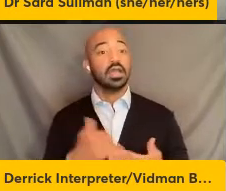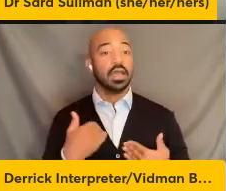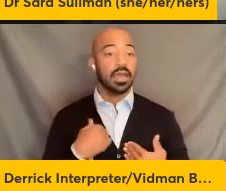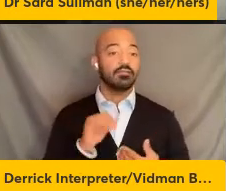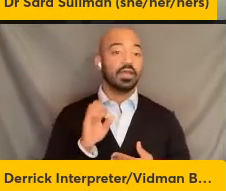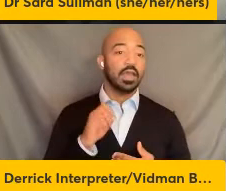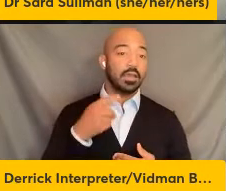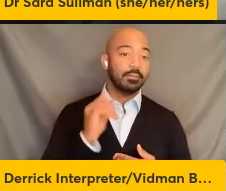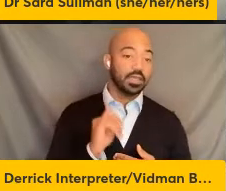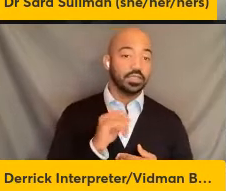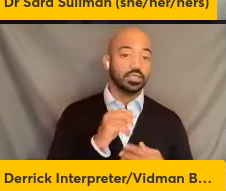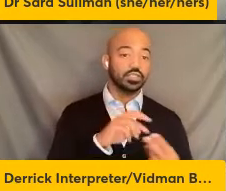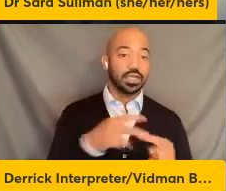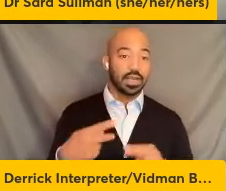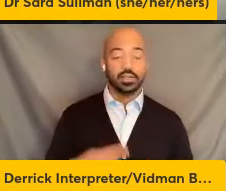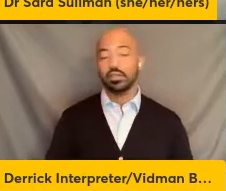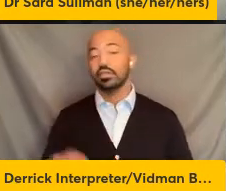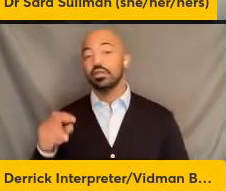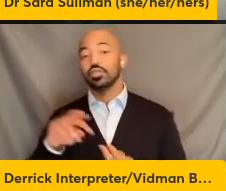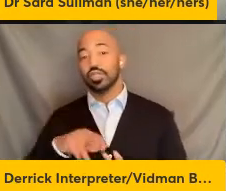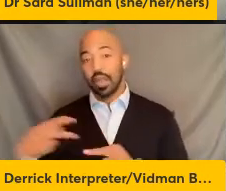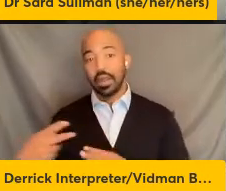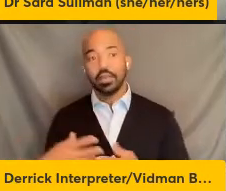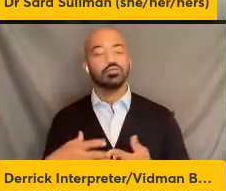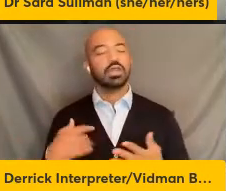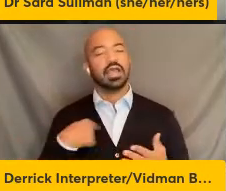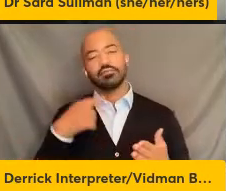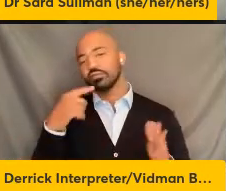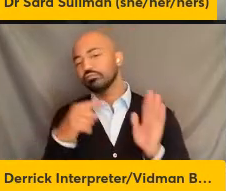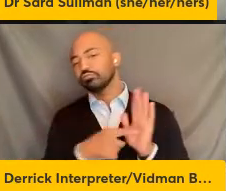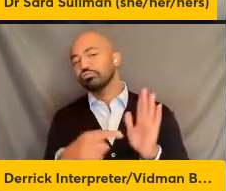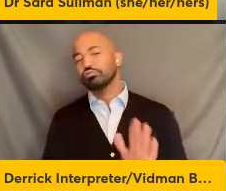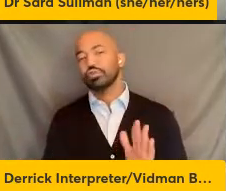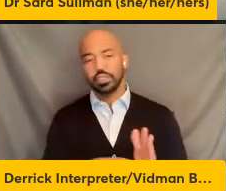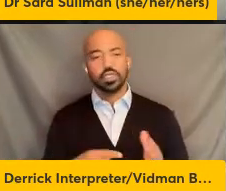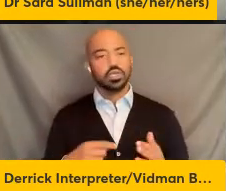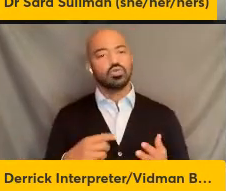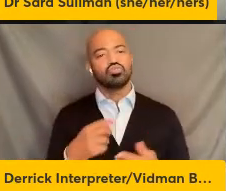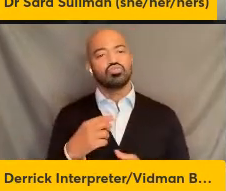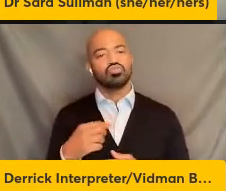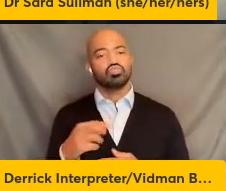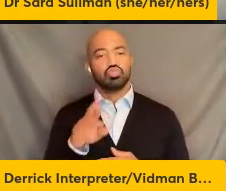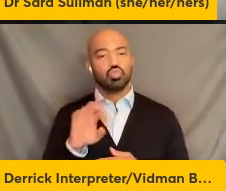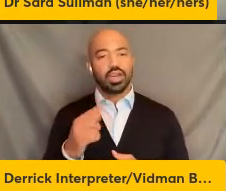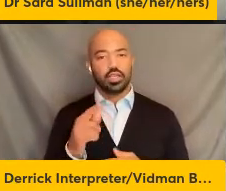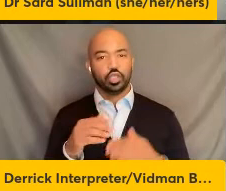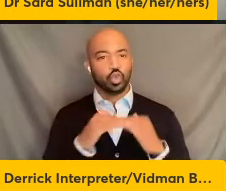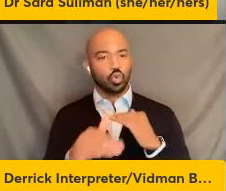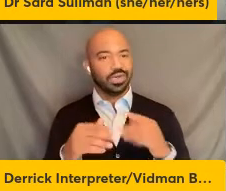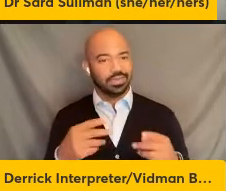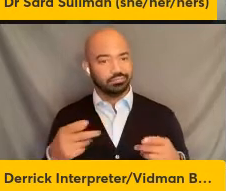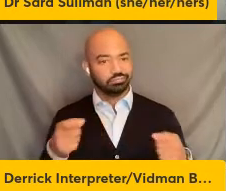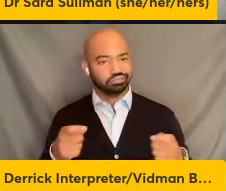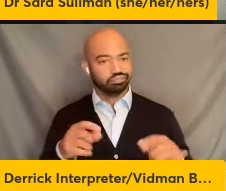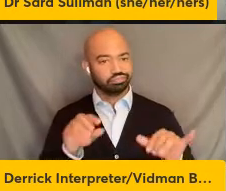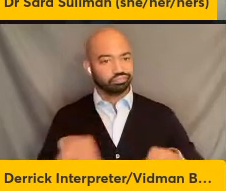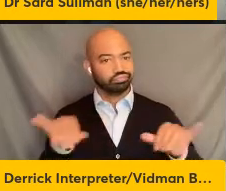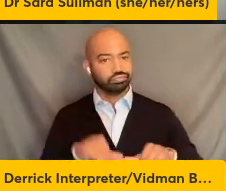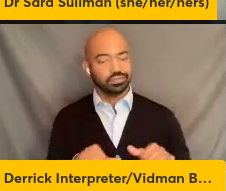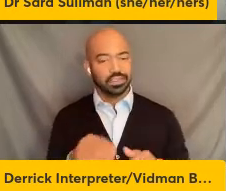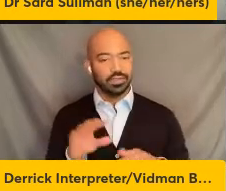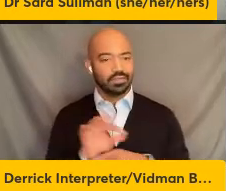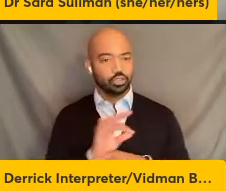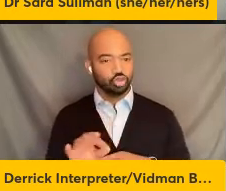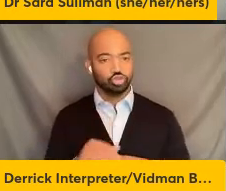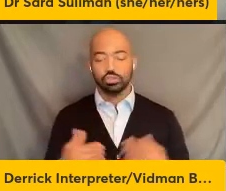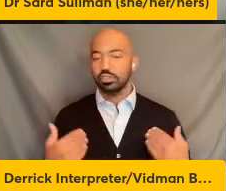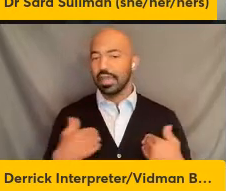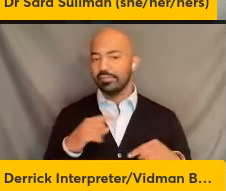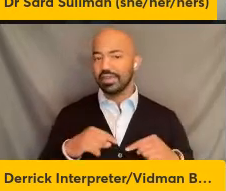data sets where she identified genetic regulatory features, and identified over 500 different genetic features from public